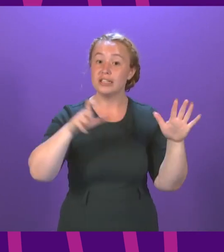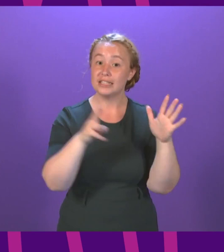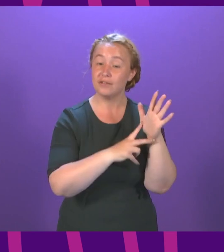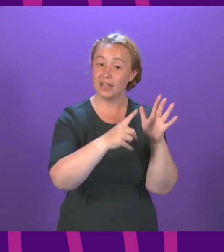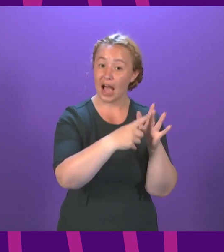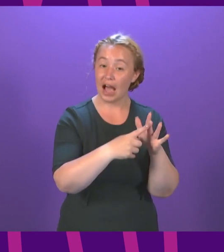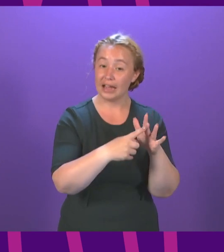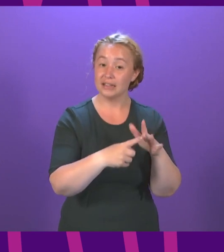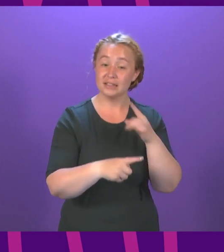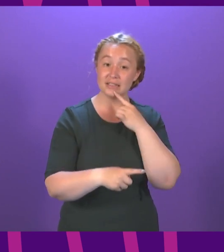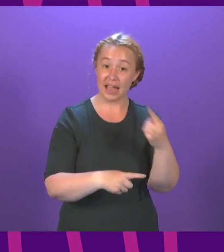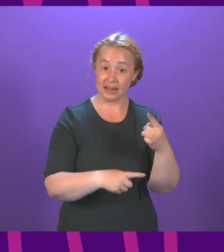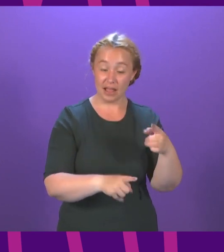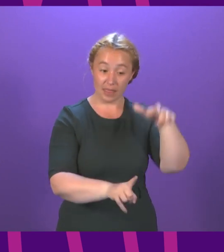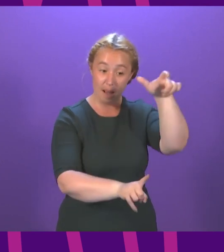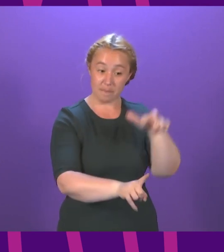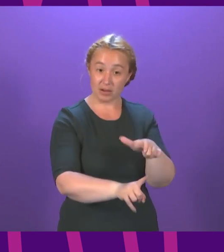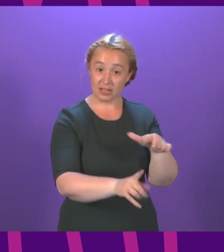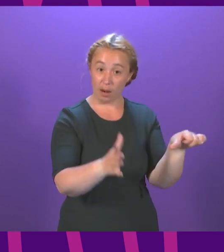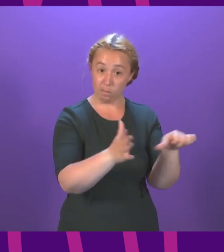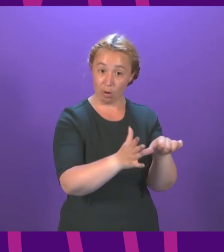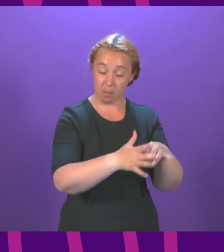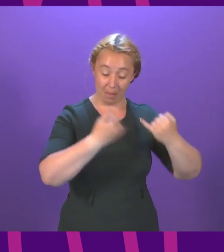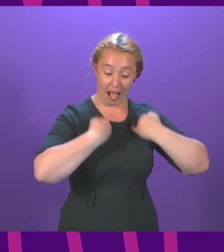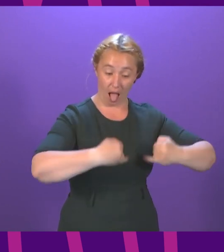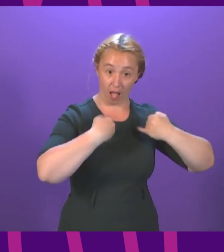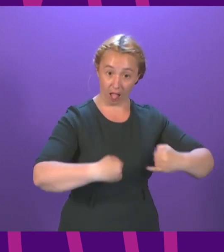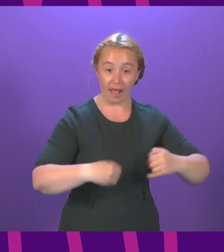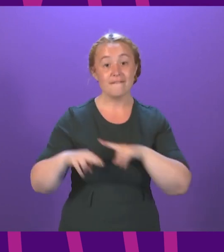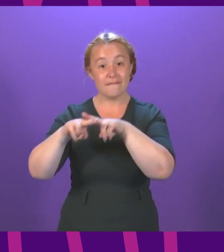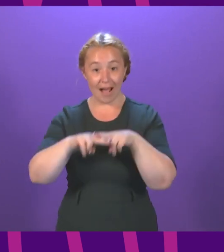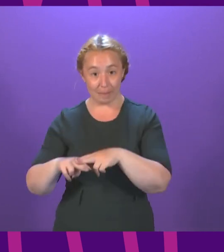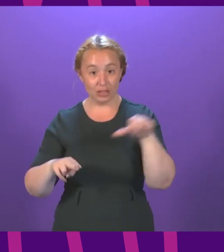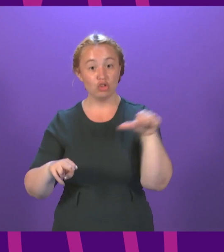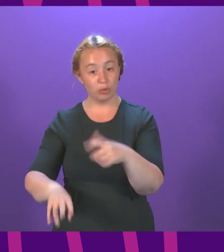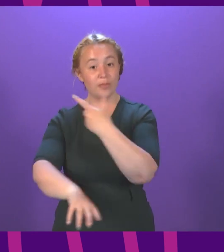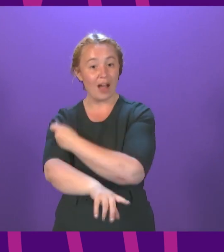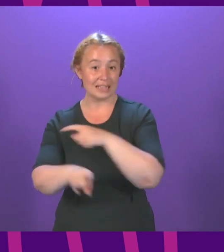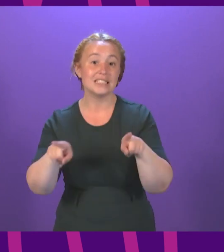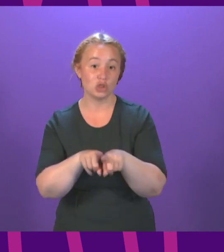of adults who are severely immunosuppressed should be vaccinated. The interim JCVI advice